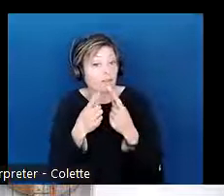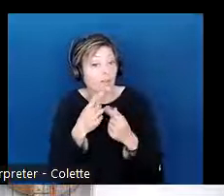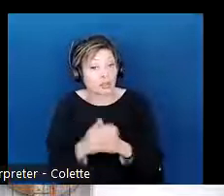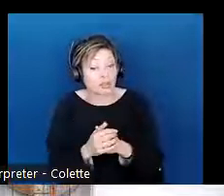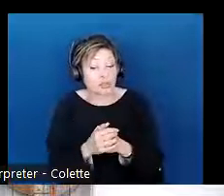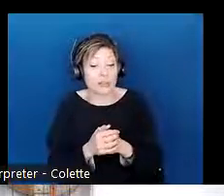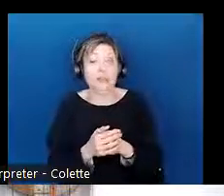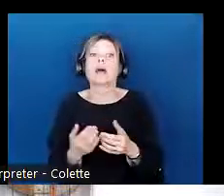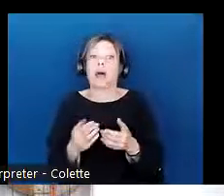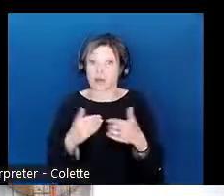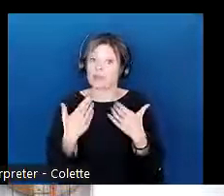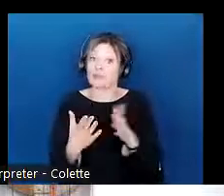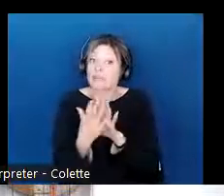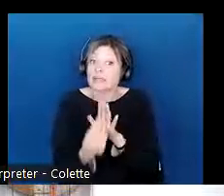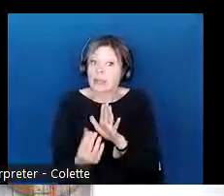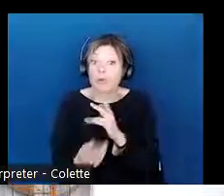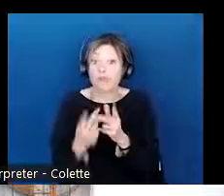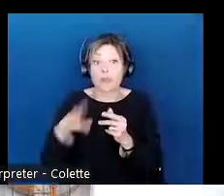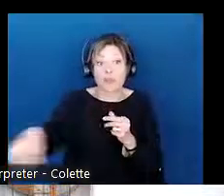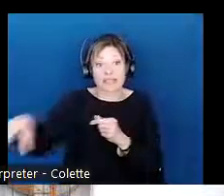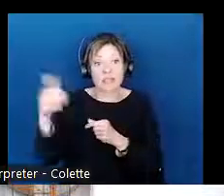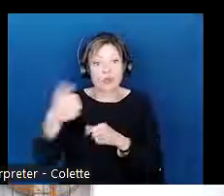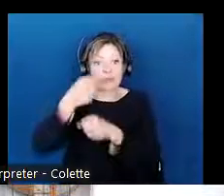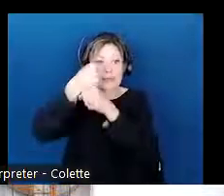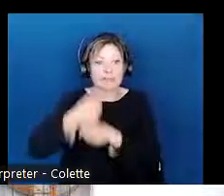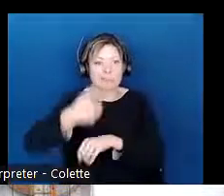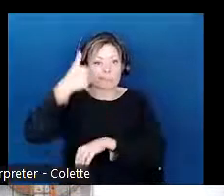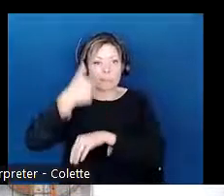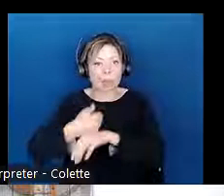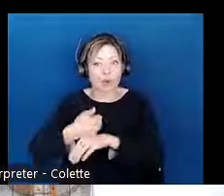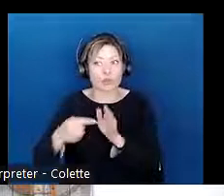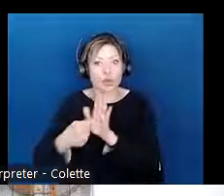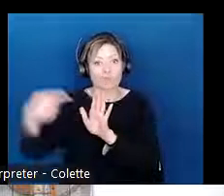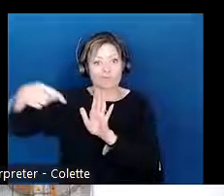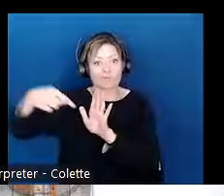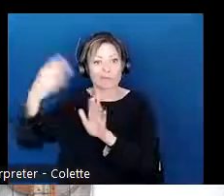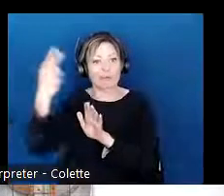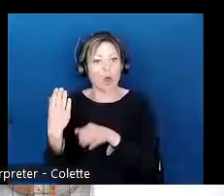some examples of places that are marked up in way of artwork and they also appear on on